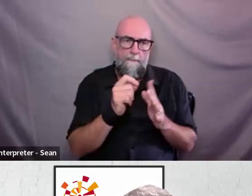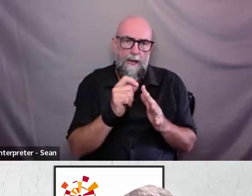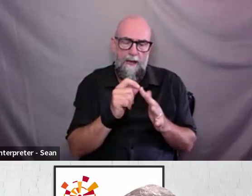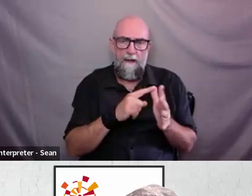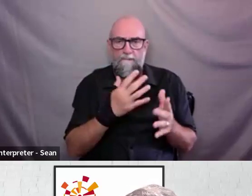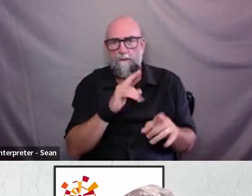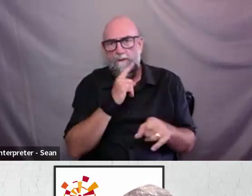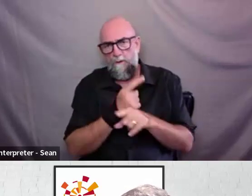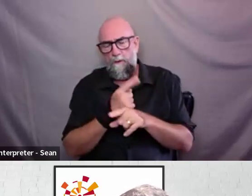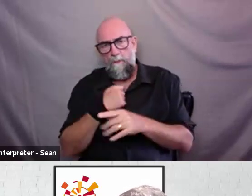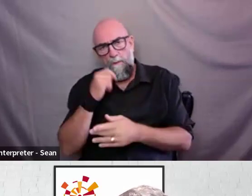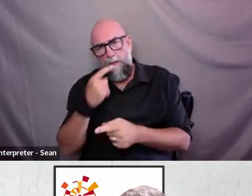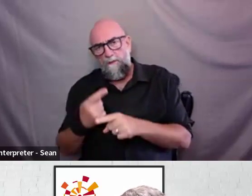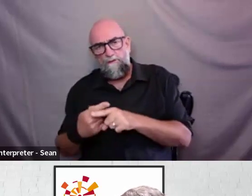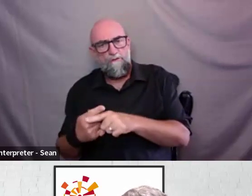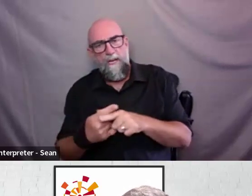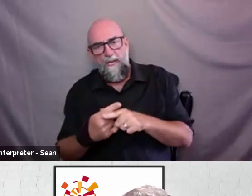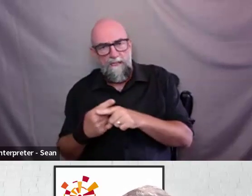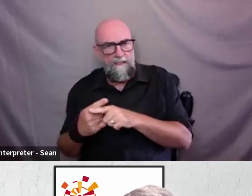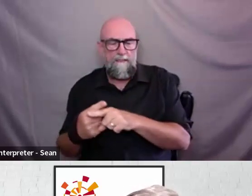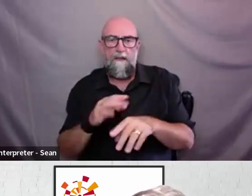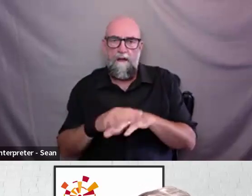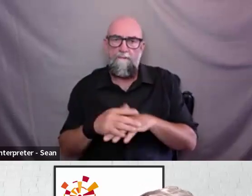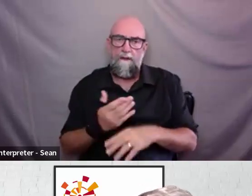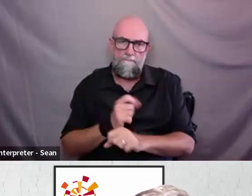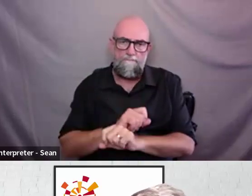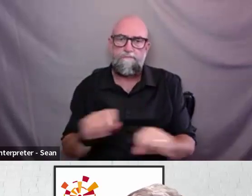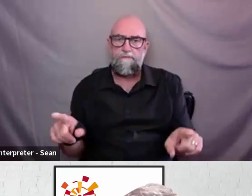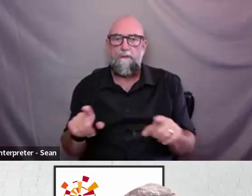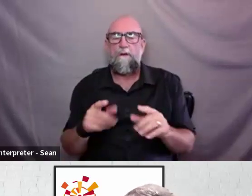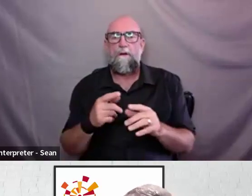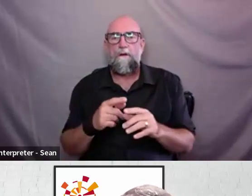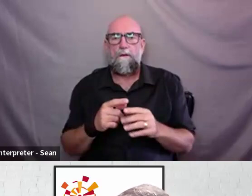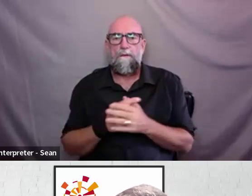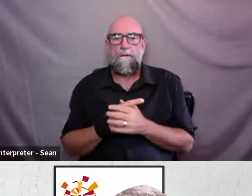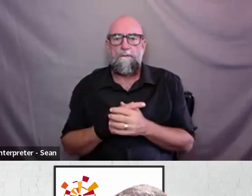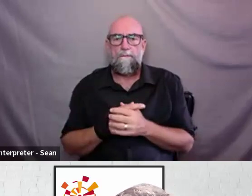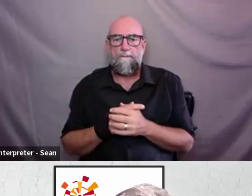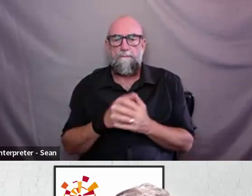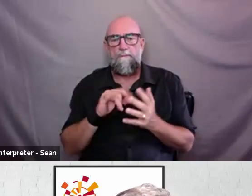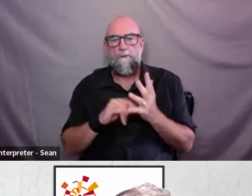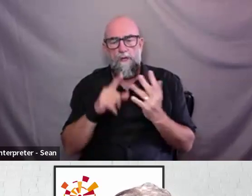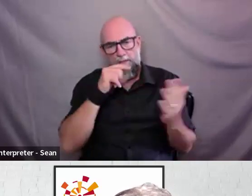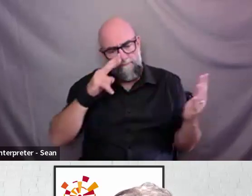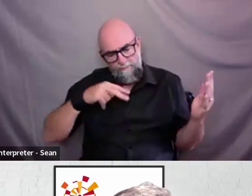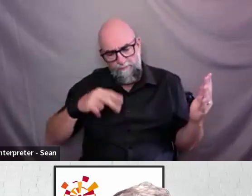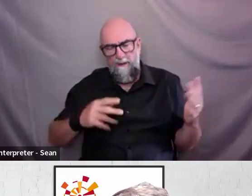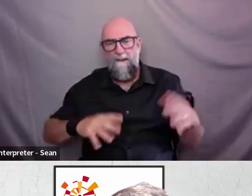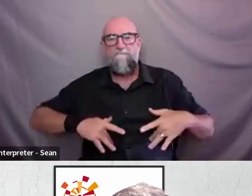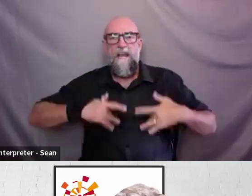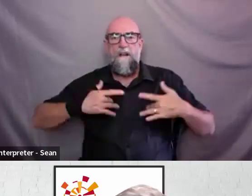, where do I start? You have got a place to start. I also wanted to end this fire really thinking